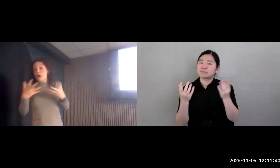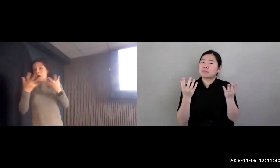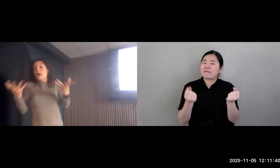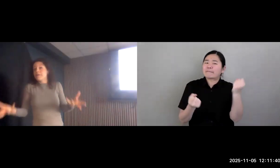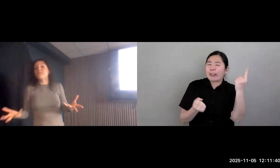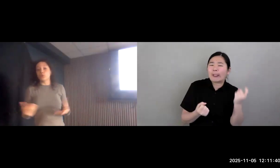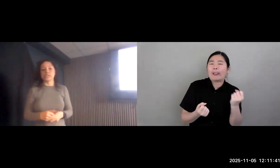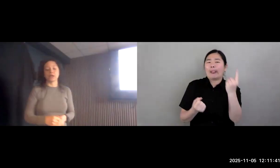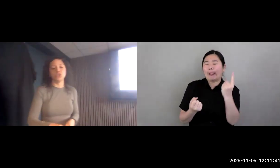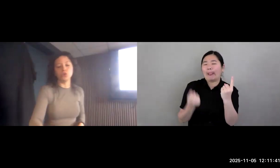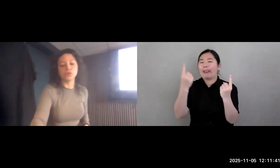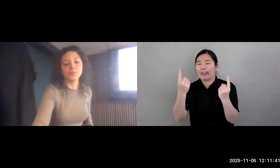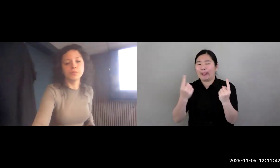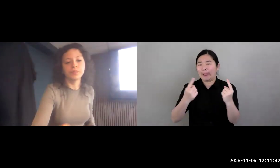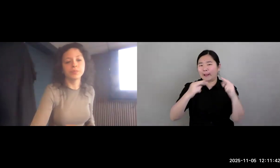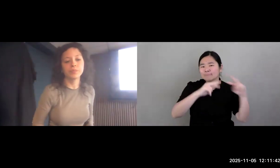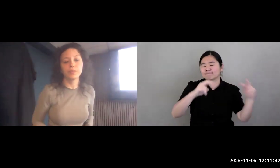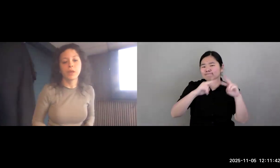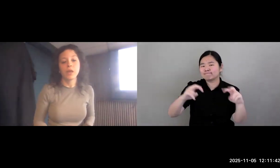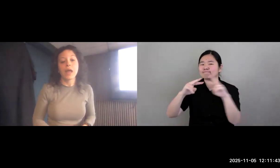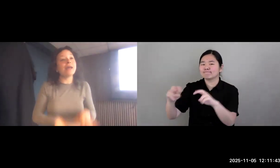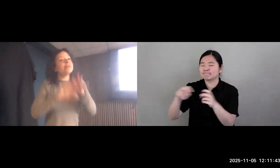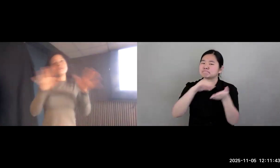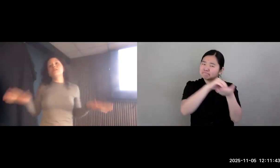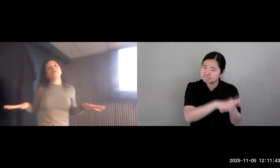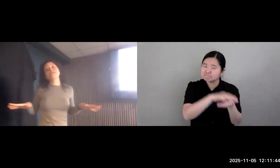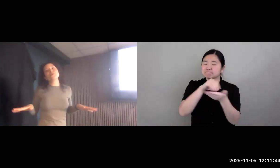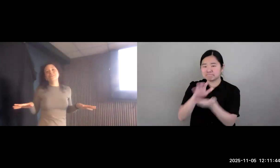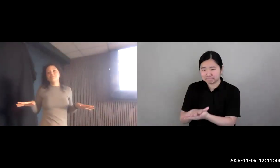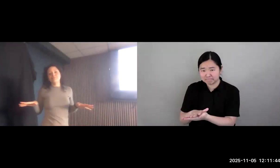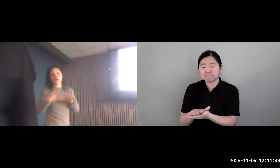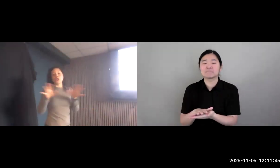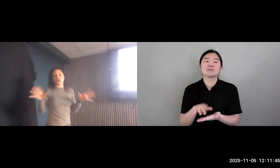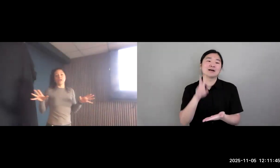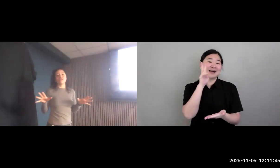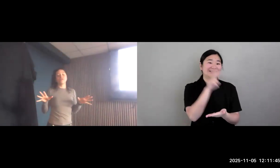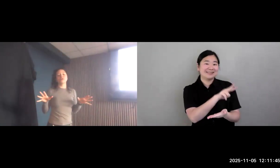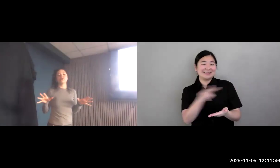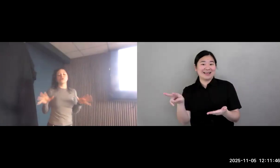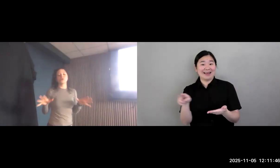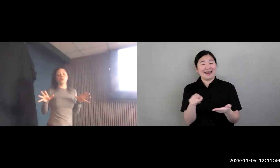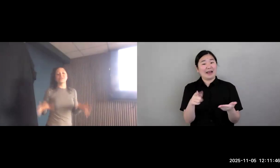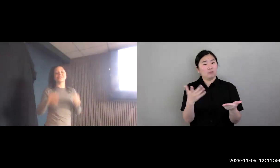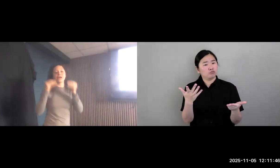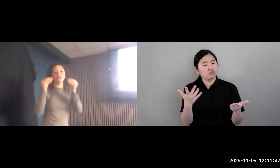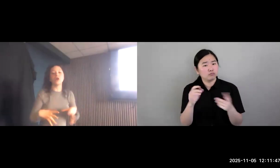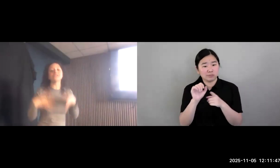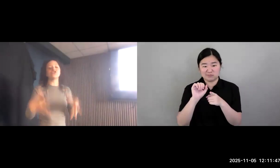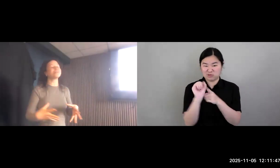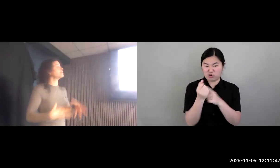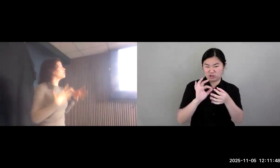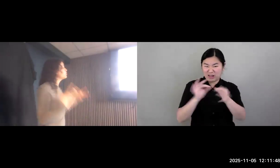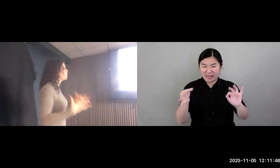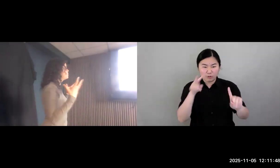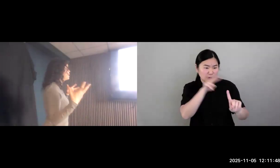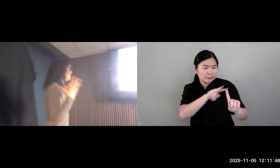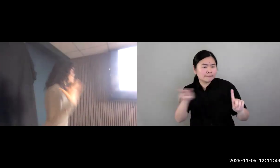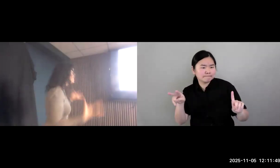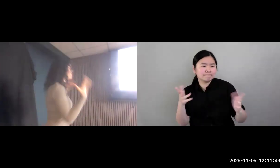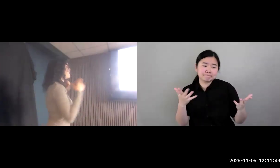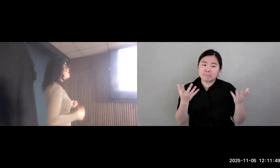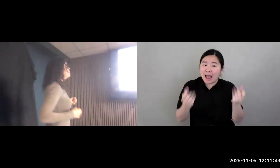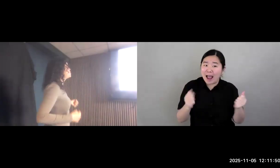influence language use. And this is not based on nothing. The field of sociolinguistics have long suggested a link